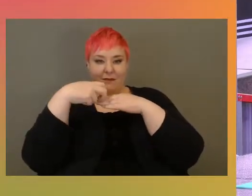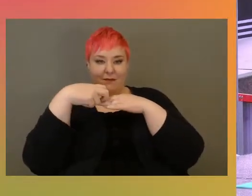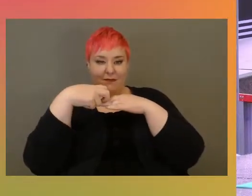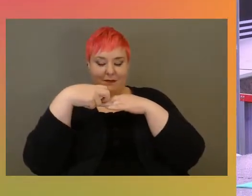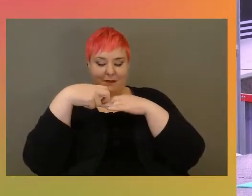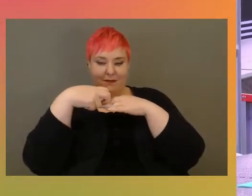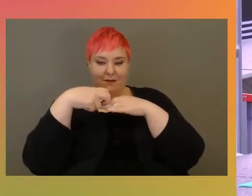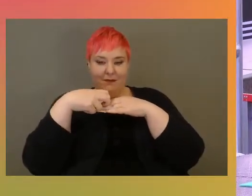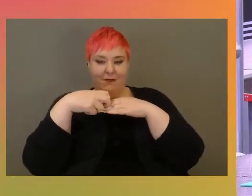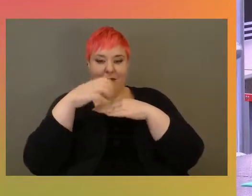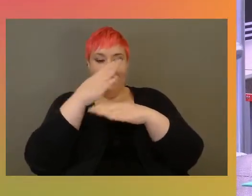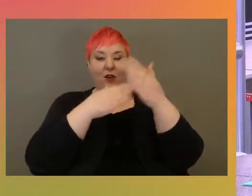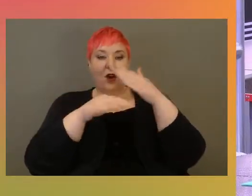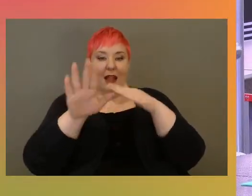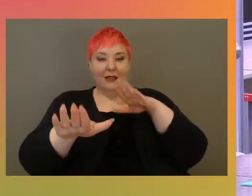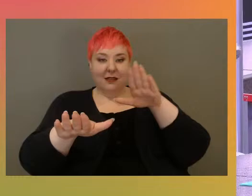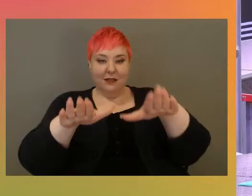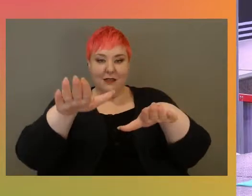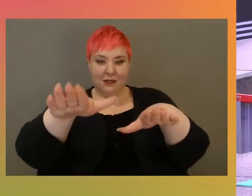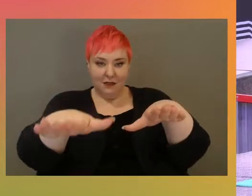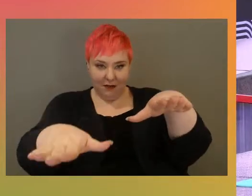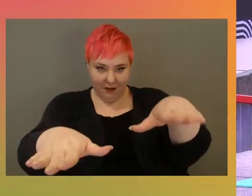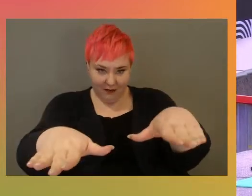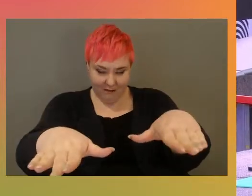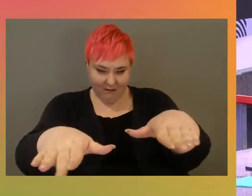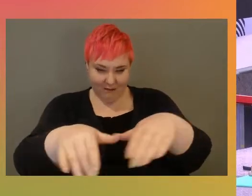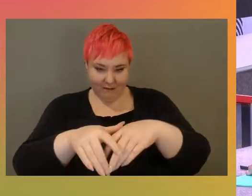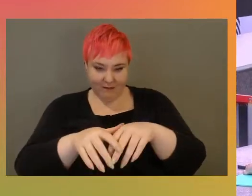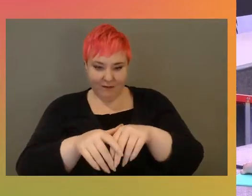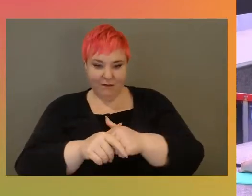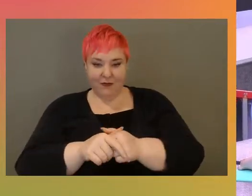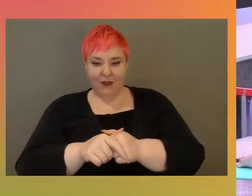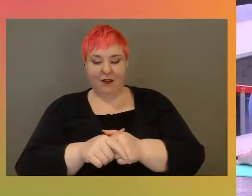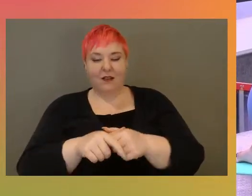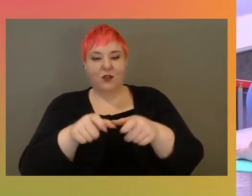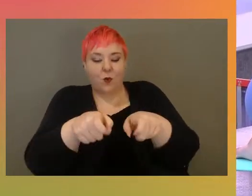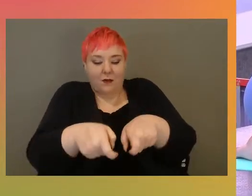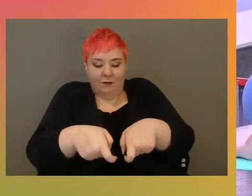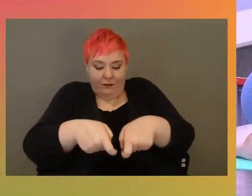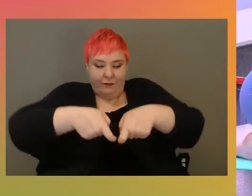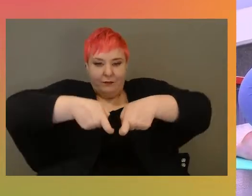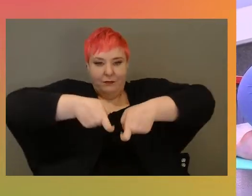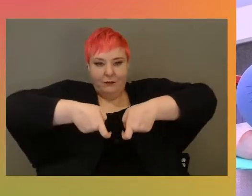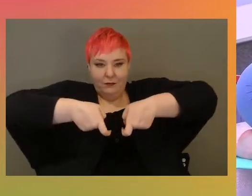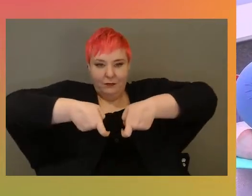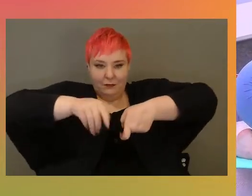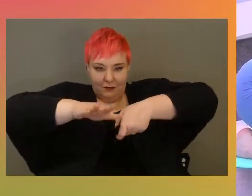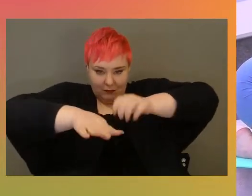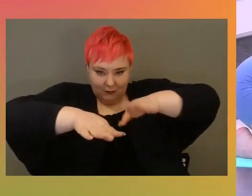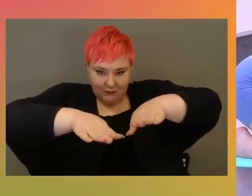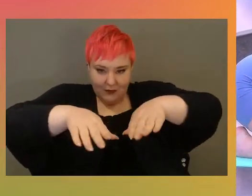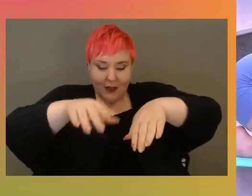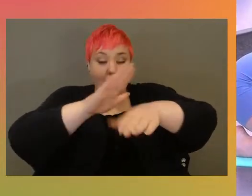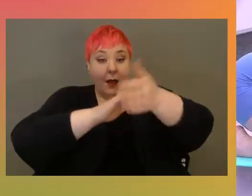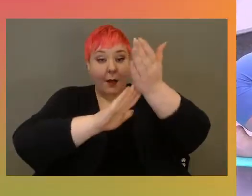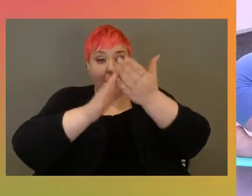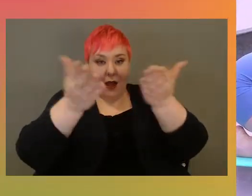SO, YOU ARE SITTING ON YOUR HEELS. WALK YOUR HANDS, WAY